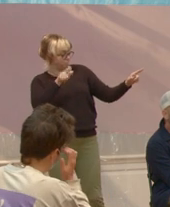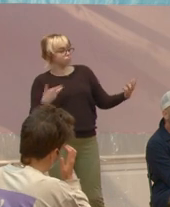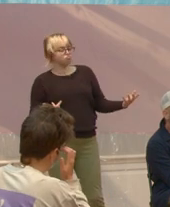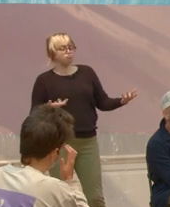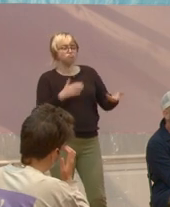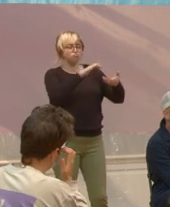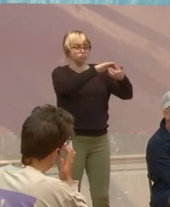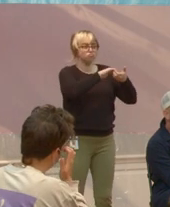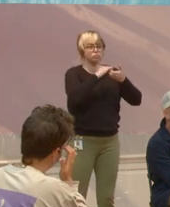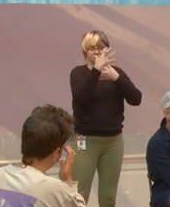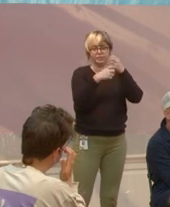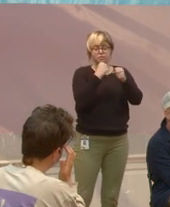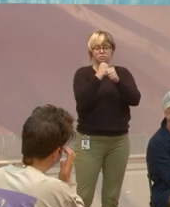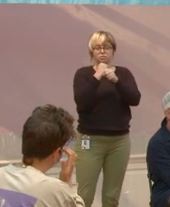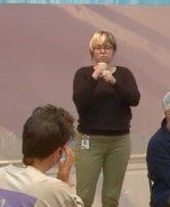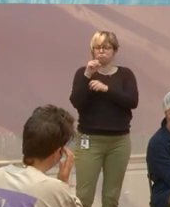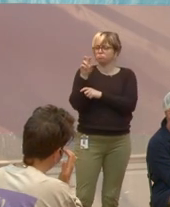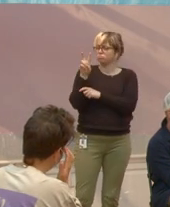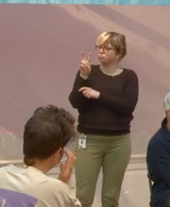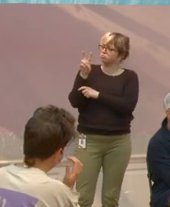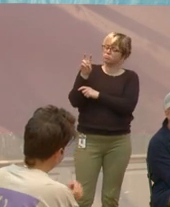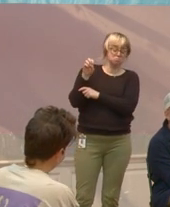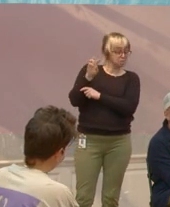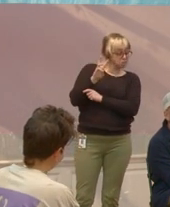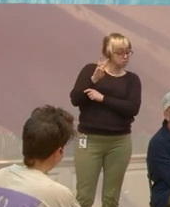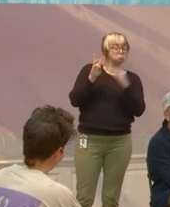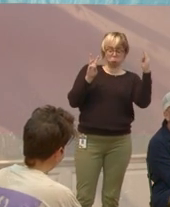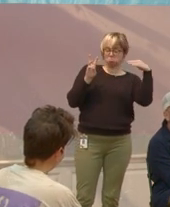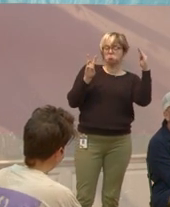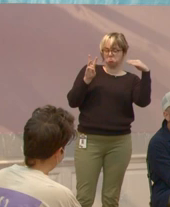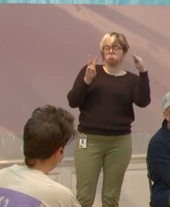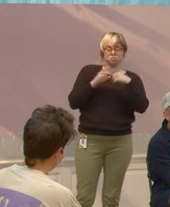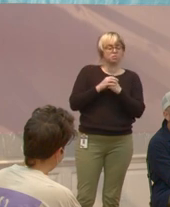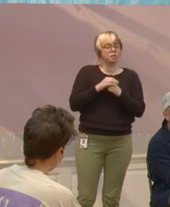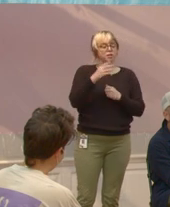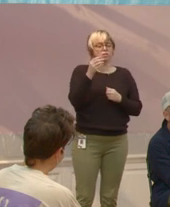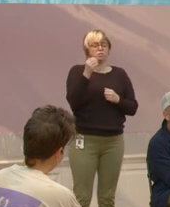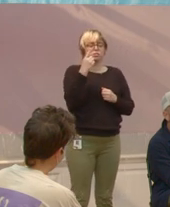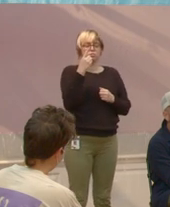many years, since about 2006. And one of our early pieces that